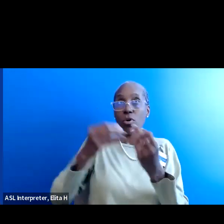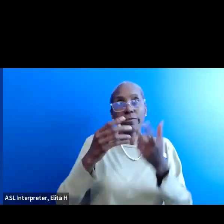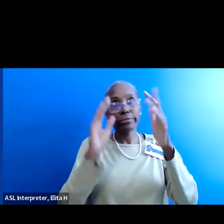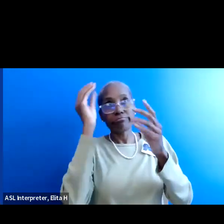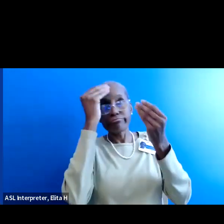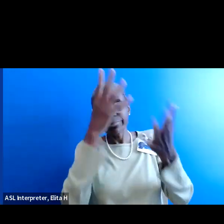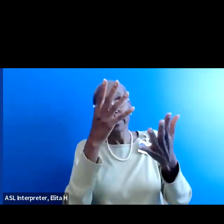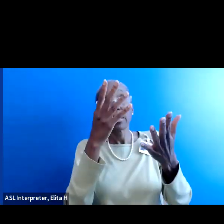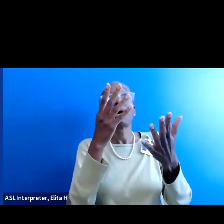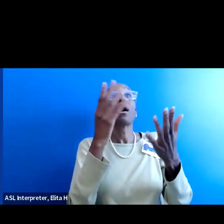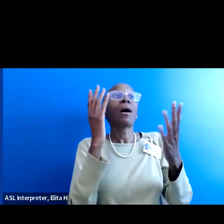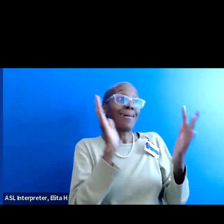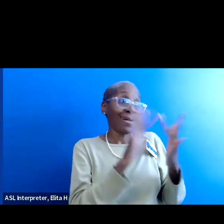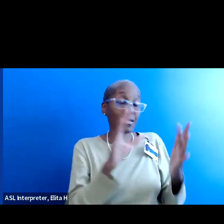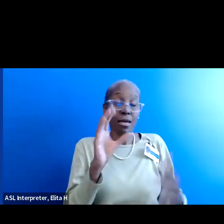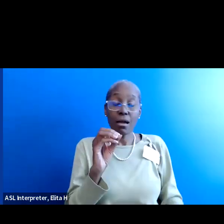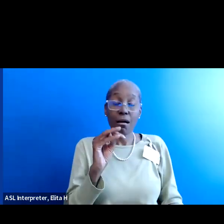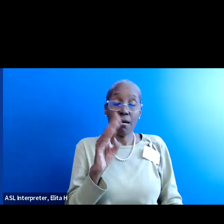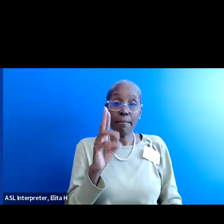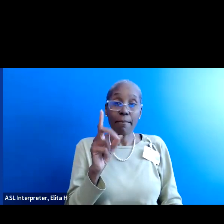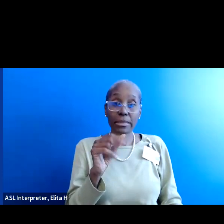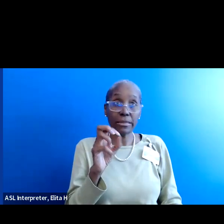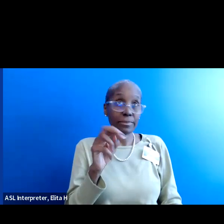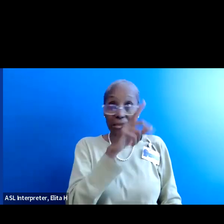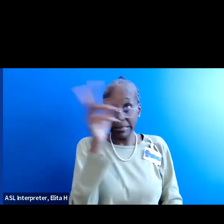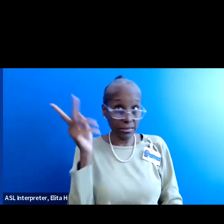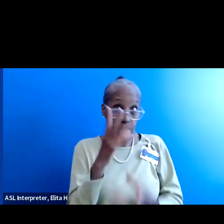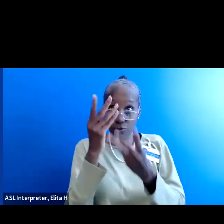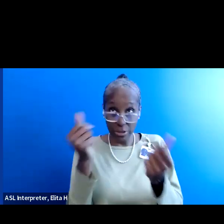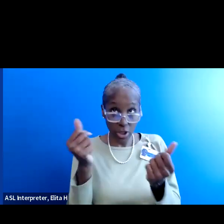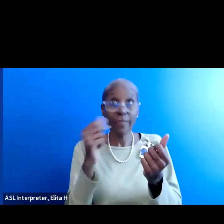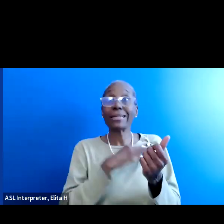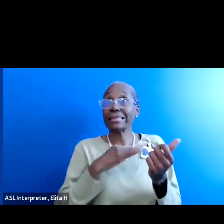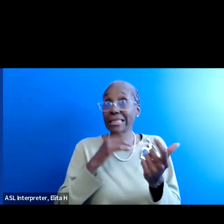Contact the Ombudsman Program if the complaints are not resolved and the staff is unresponsive.